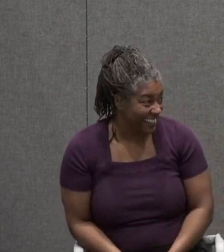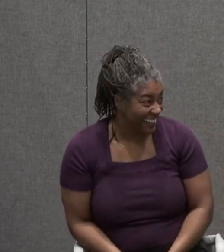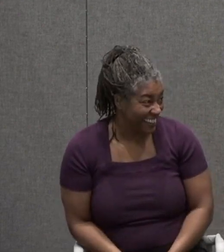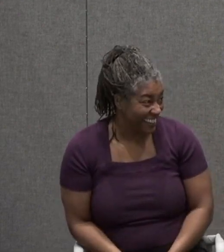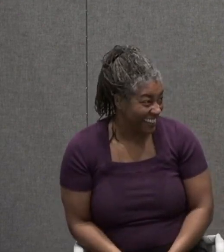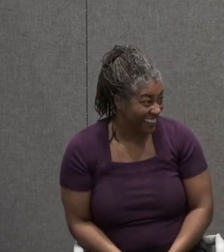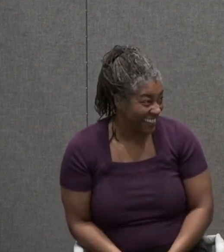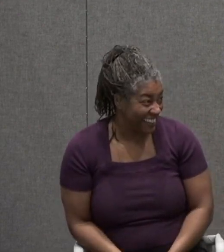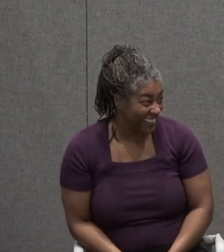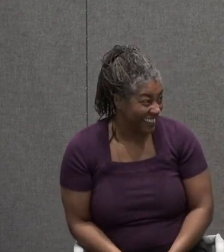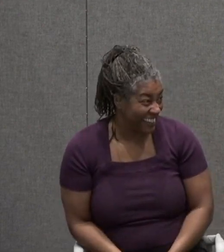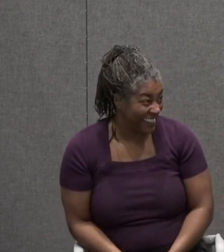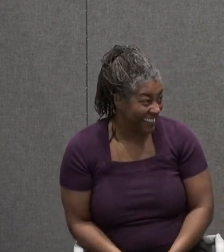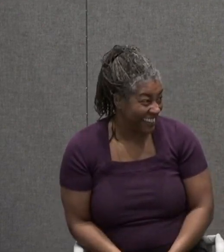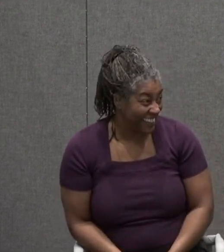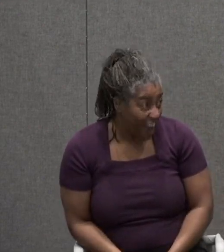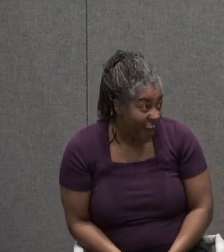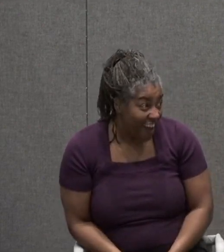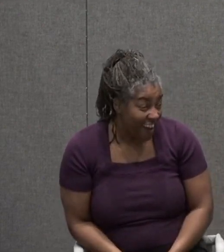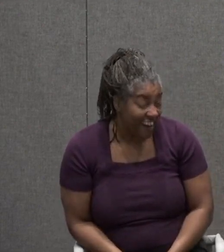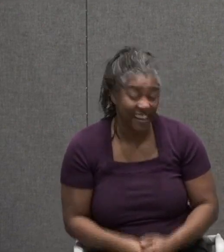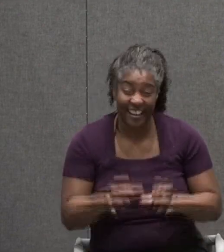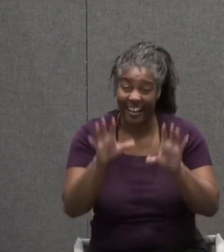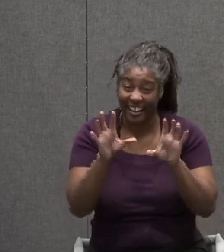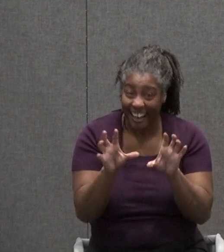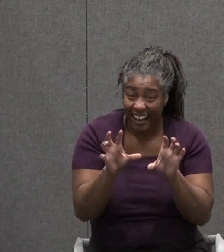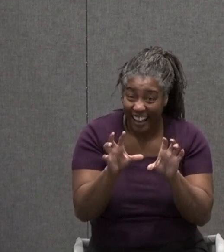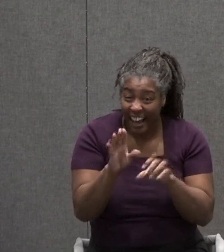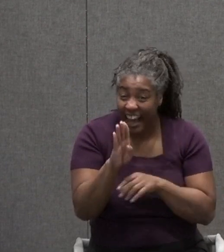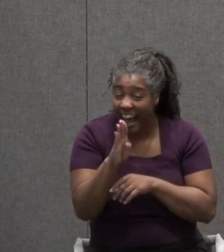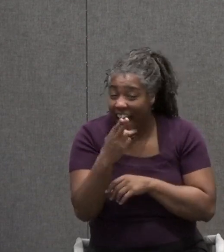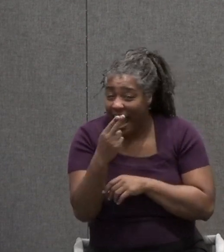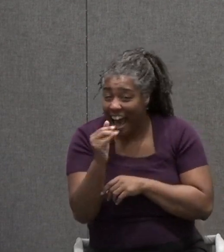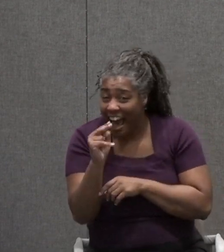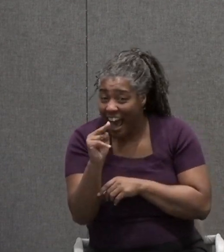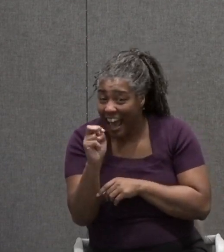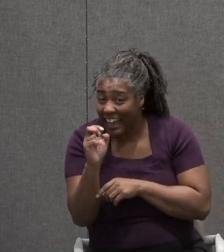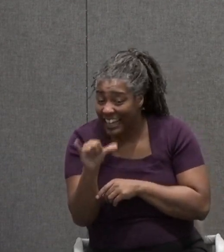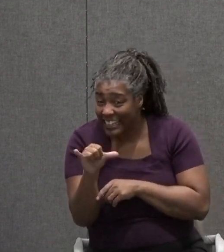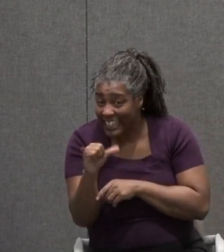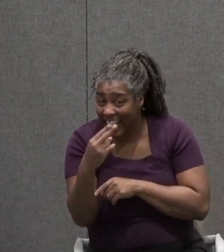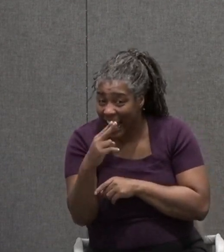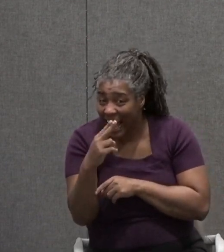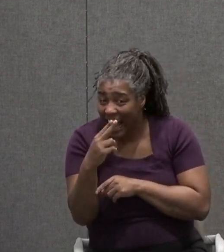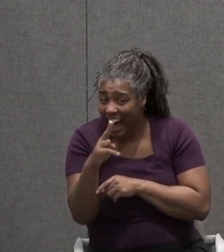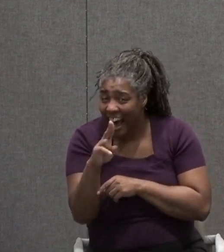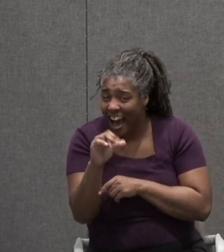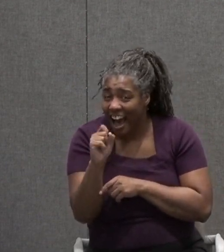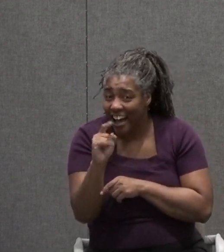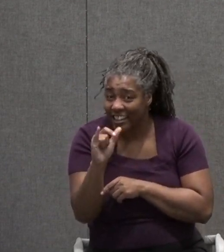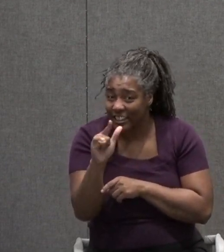Come on, you can do it, you can do it, you can do it. Ah you beat me, but you know the beauty in yoga,